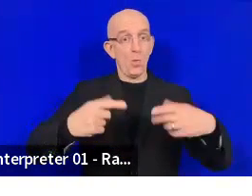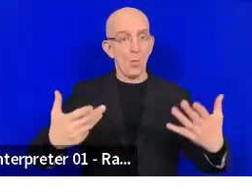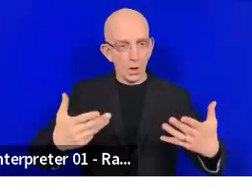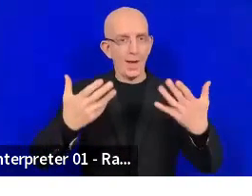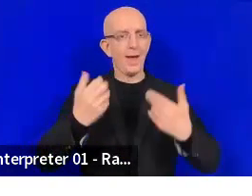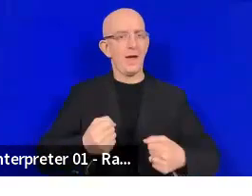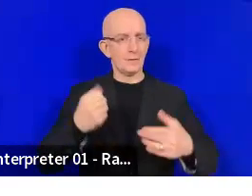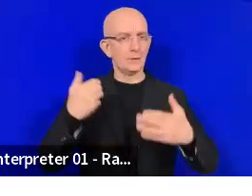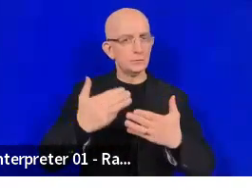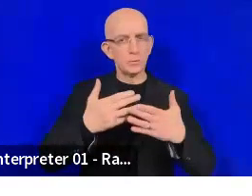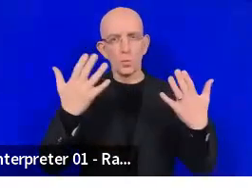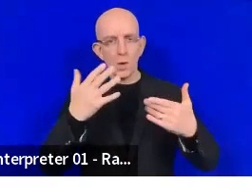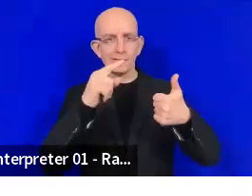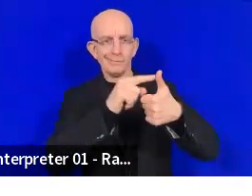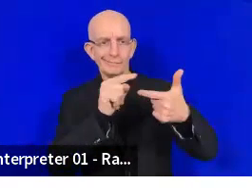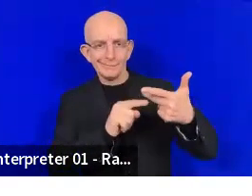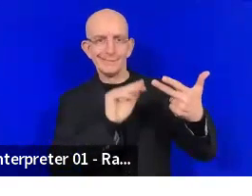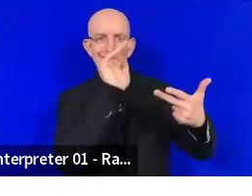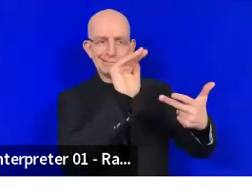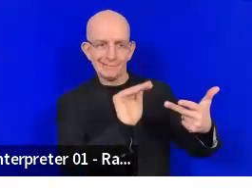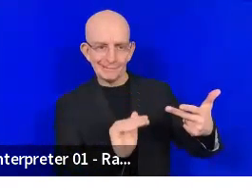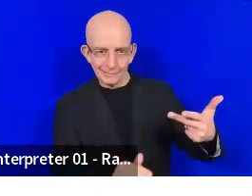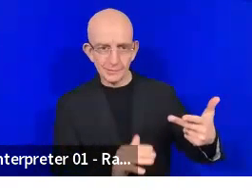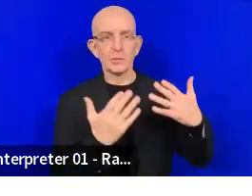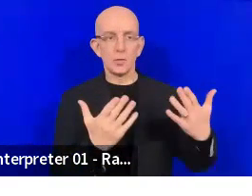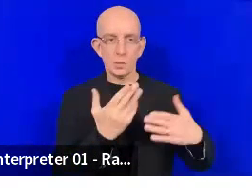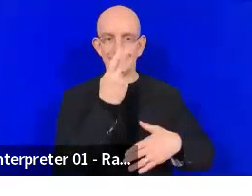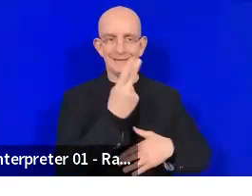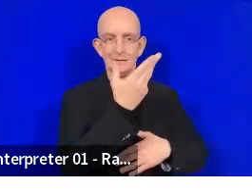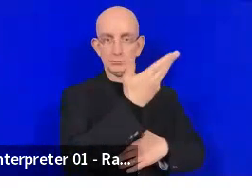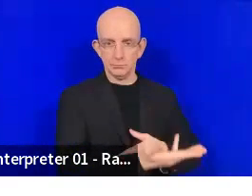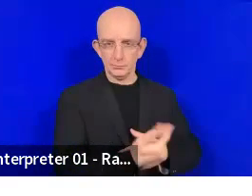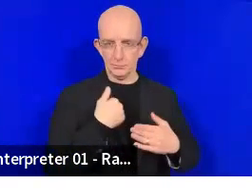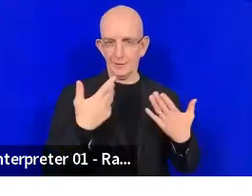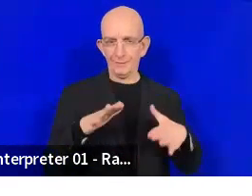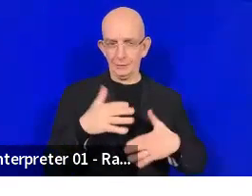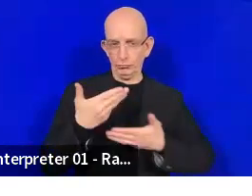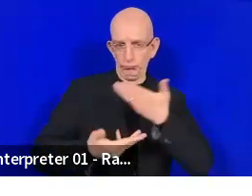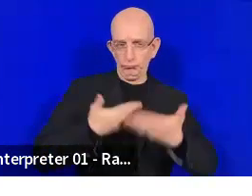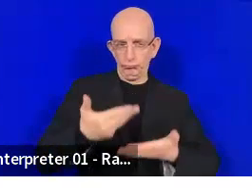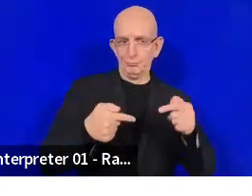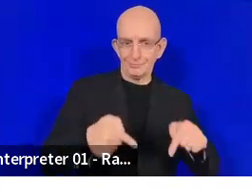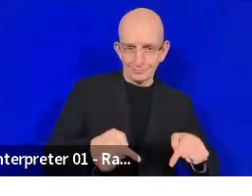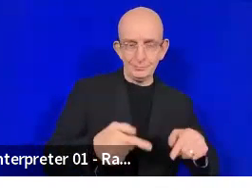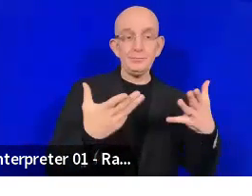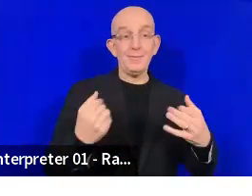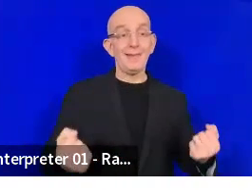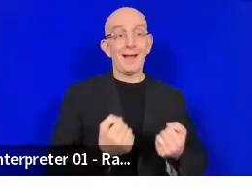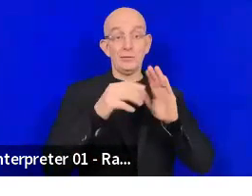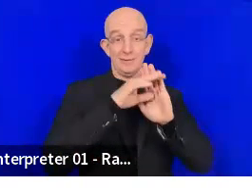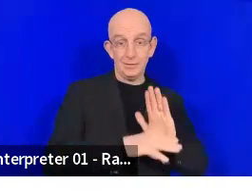This Action Agenda is like in 2019 I'm sorry, in this Action Agenda, and this HLM, we want